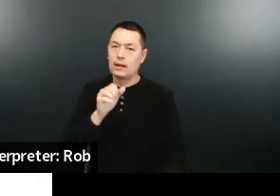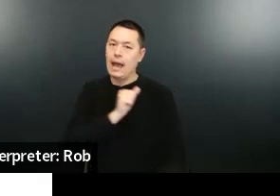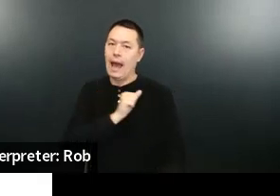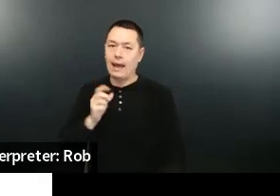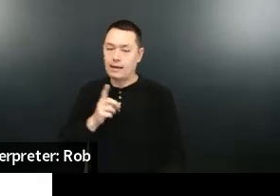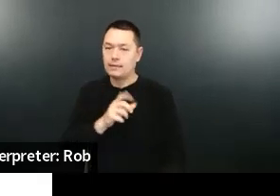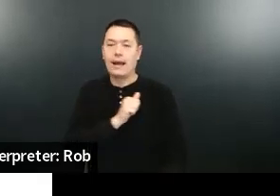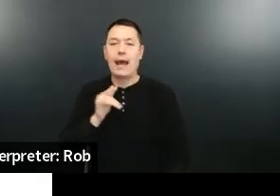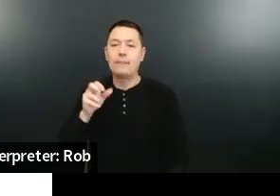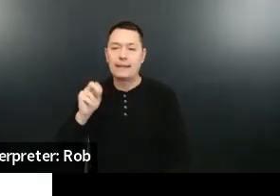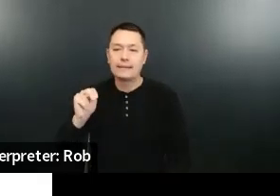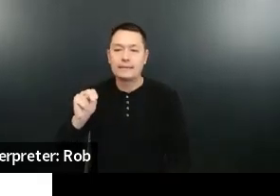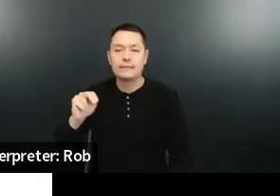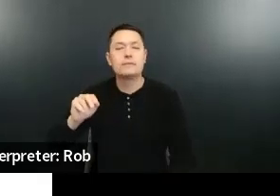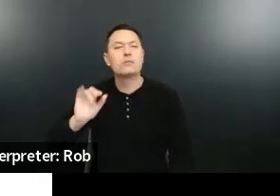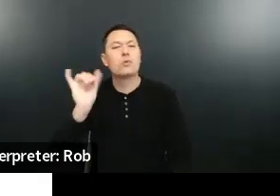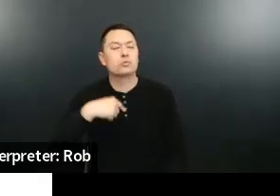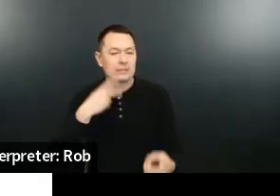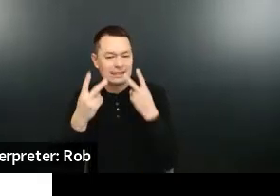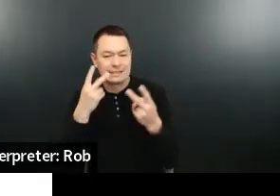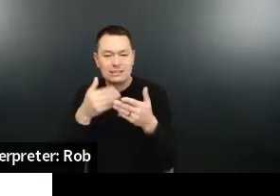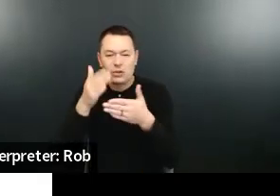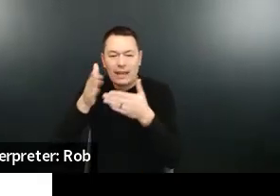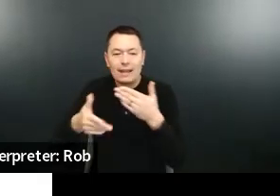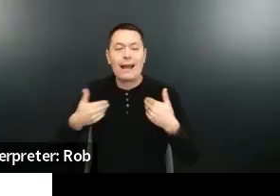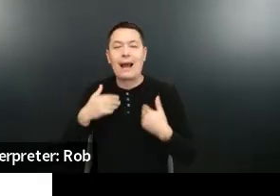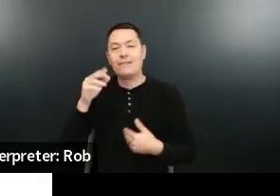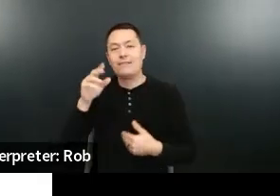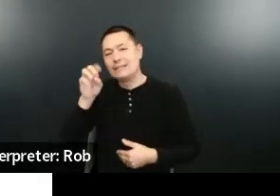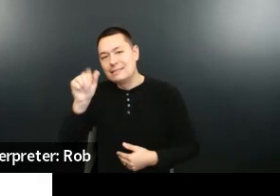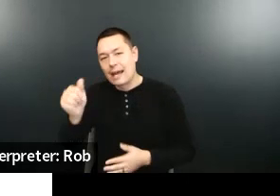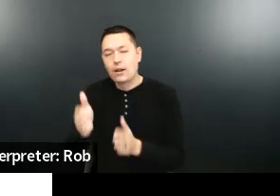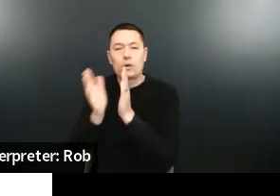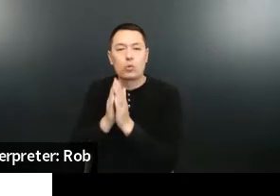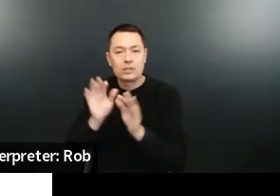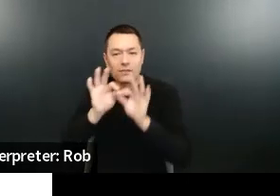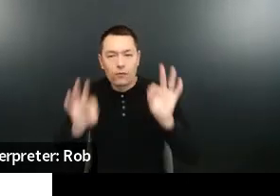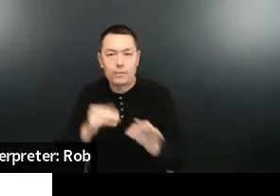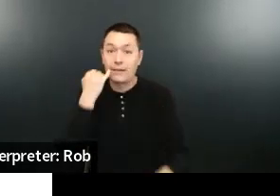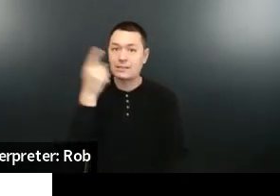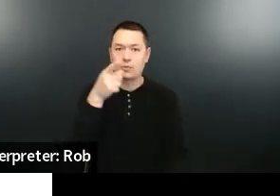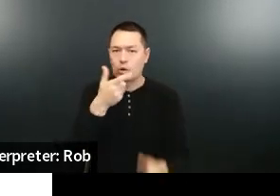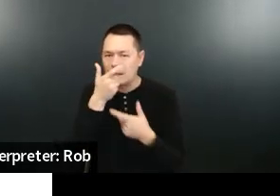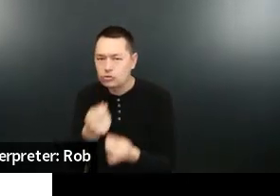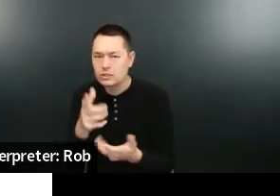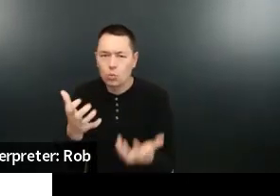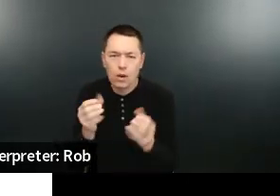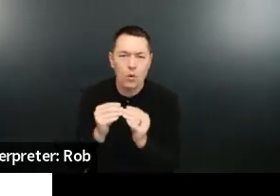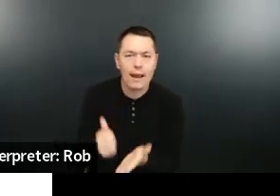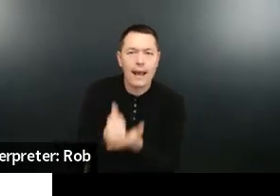You'll see at the end we have a data request form and so if there's something that you're interested in getting help with data and research.